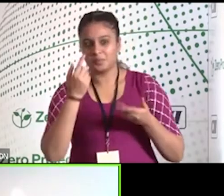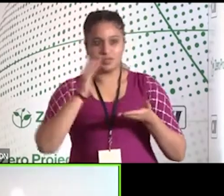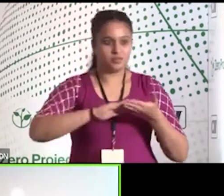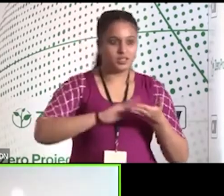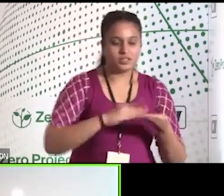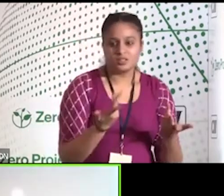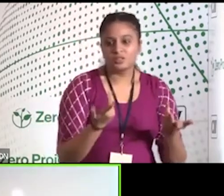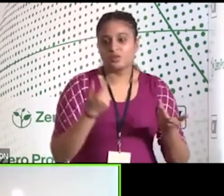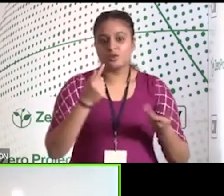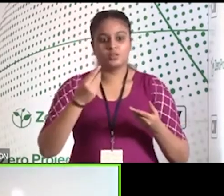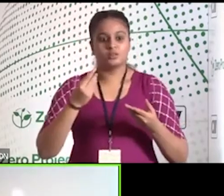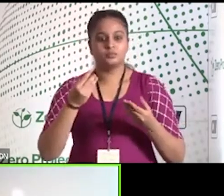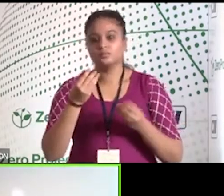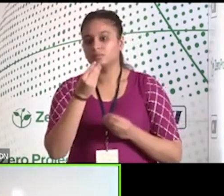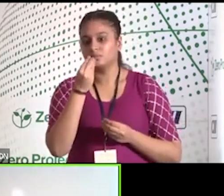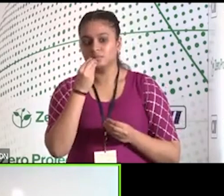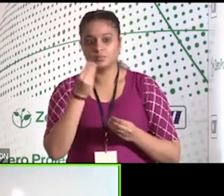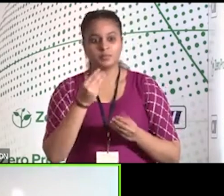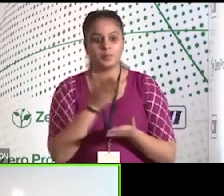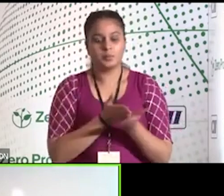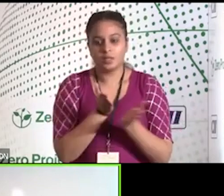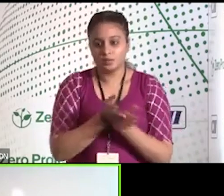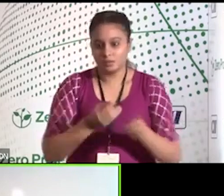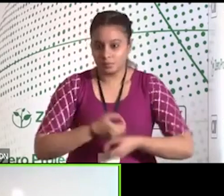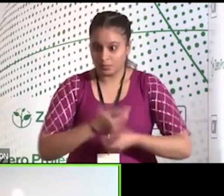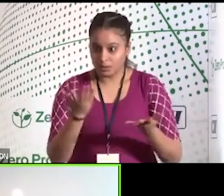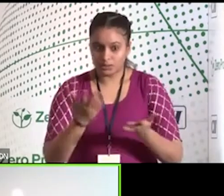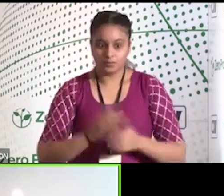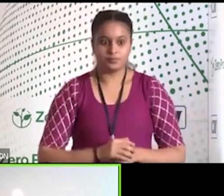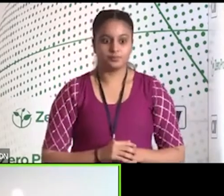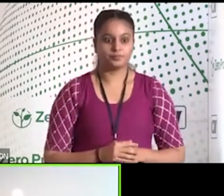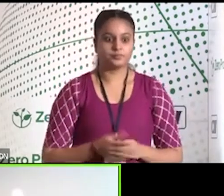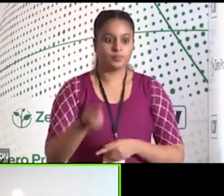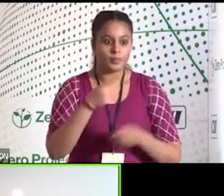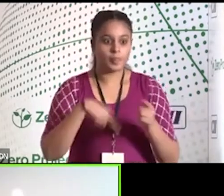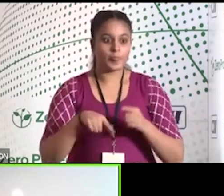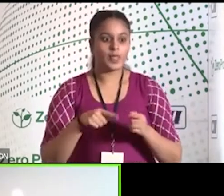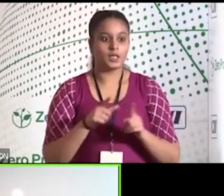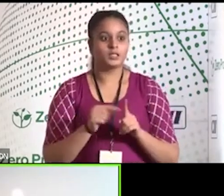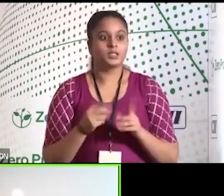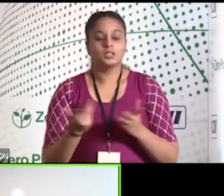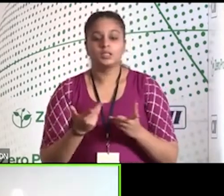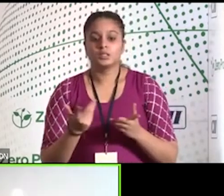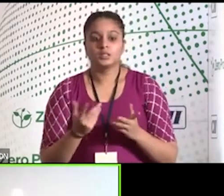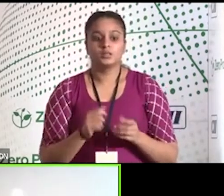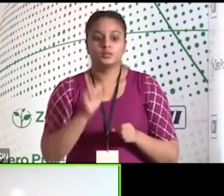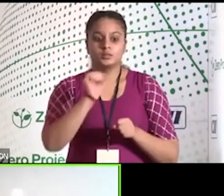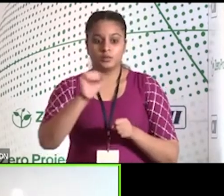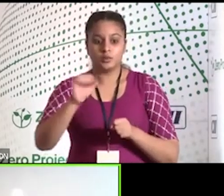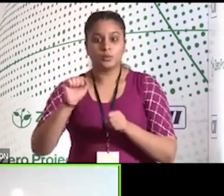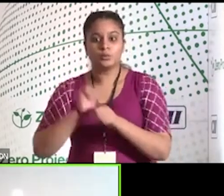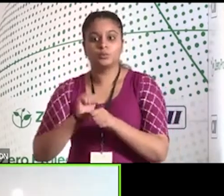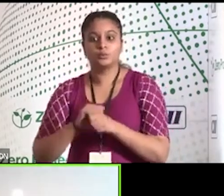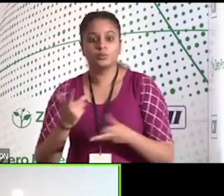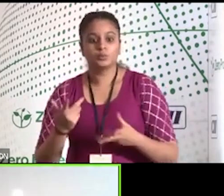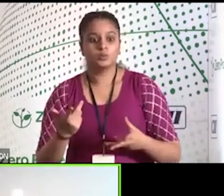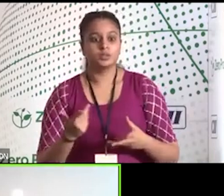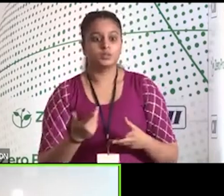And they go and they project the confidence and the kind of, you know, determination she got in this last three years, this immense